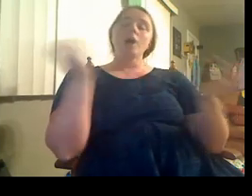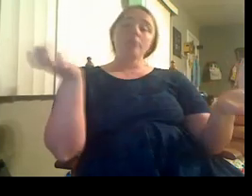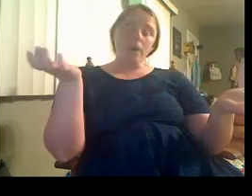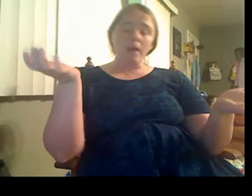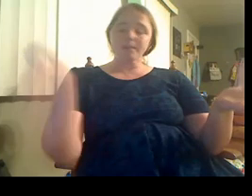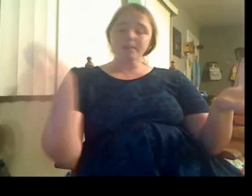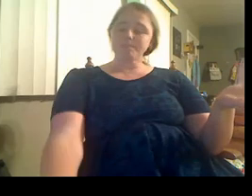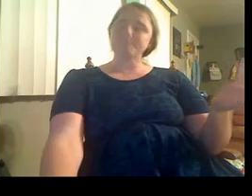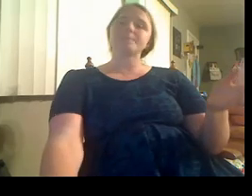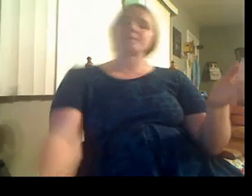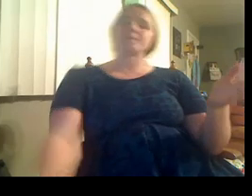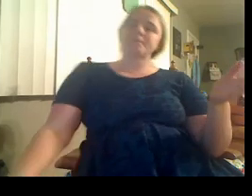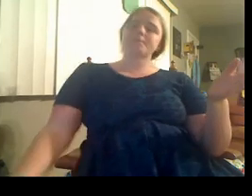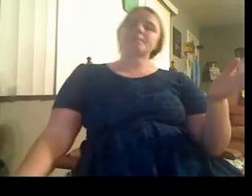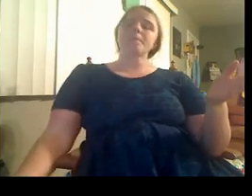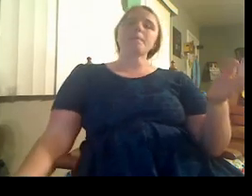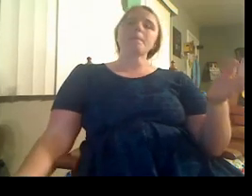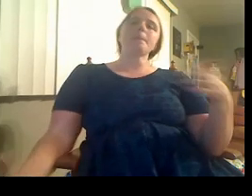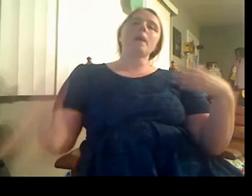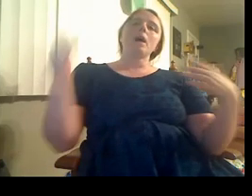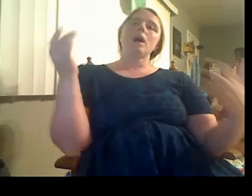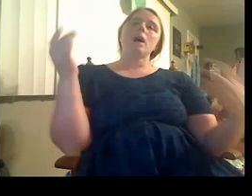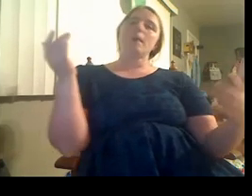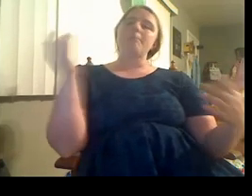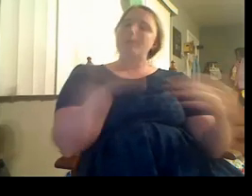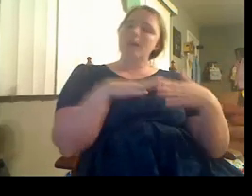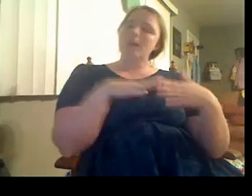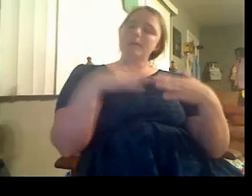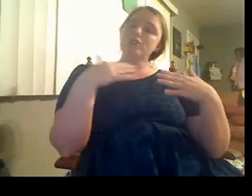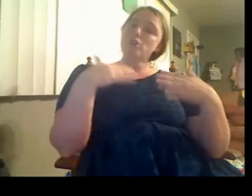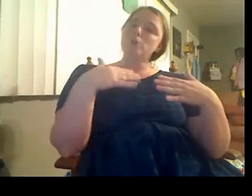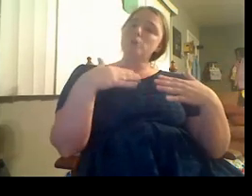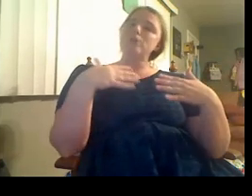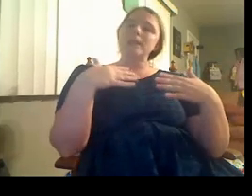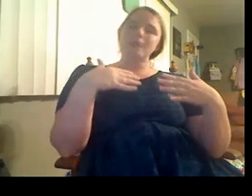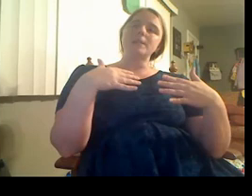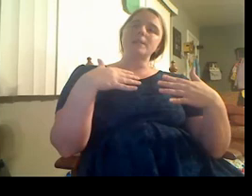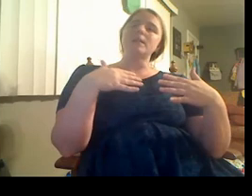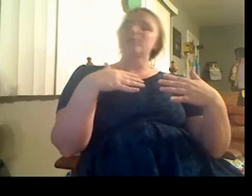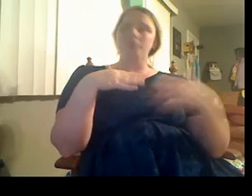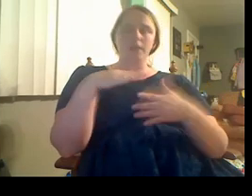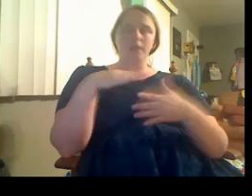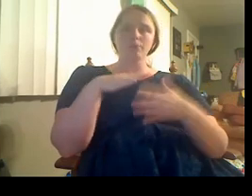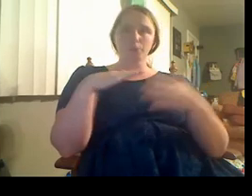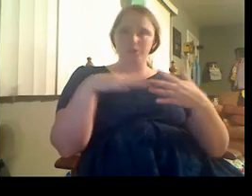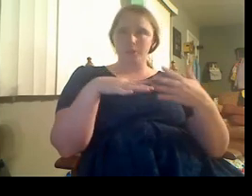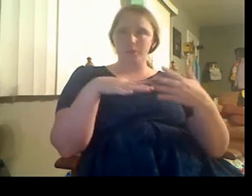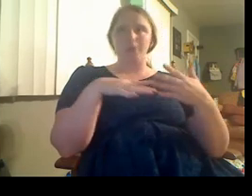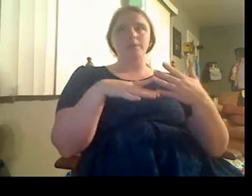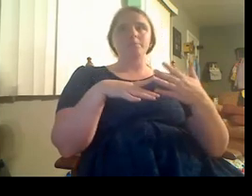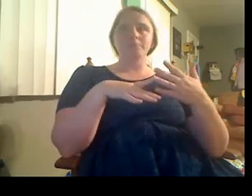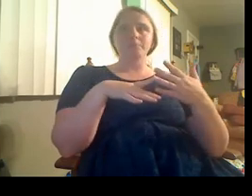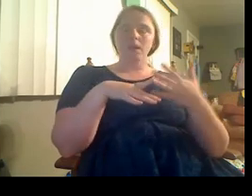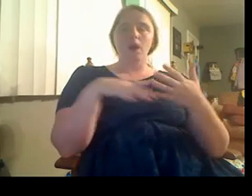So now what? Public comments are usually limited so they give rules around them.